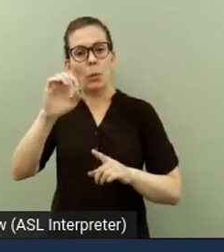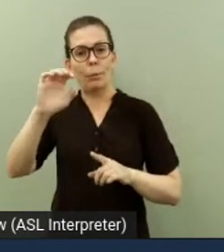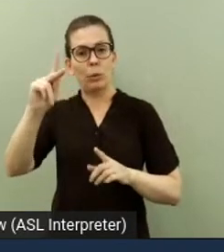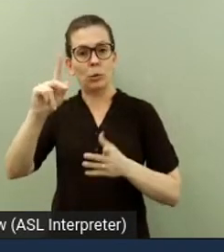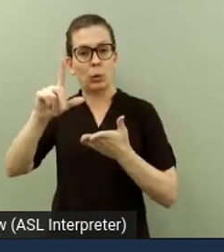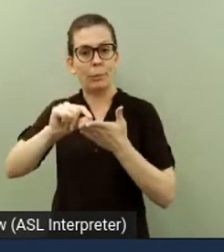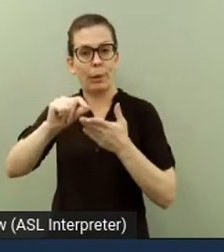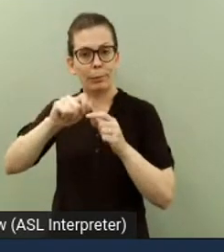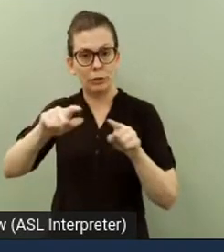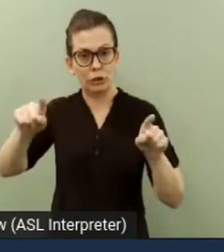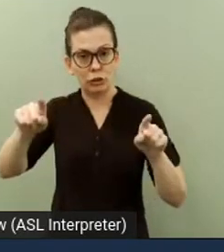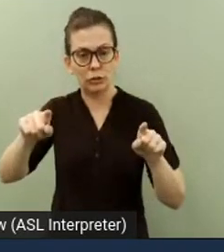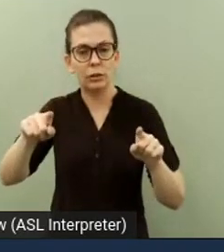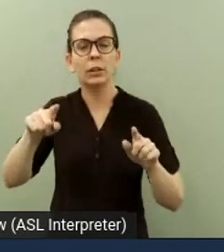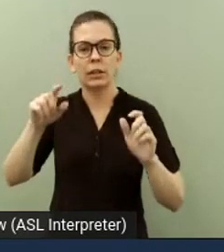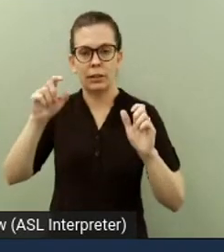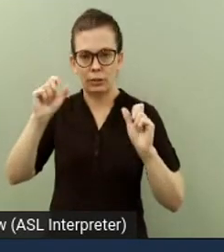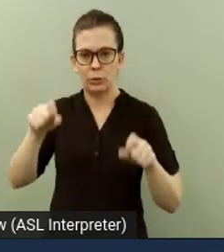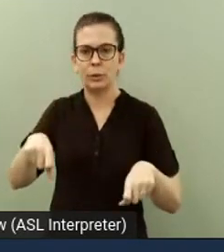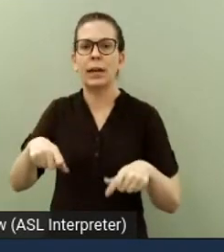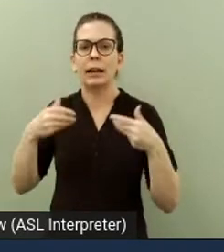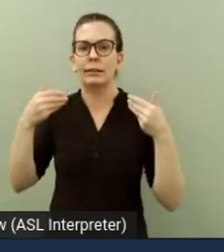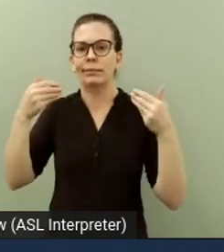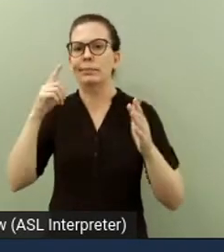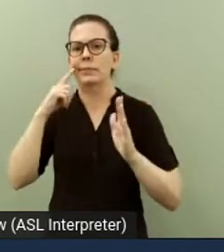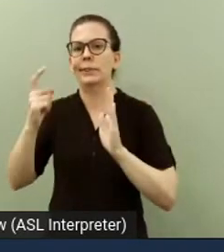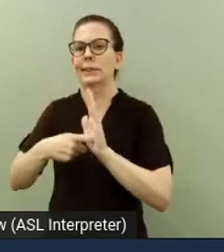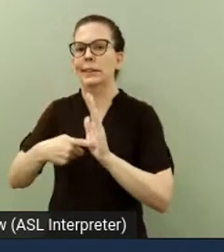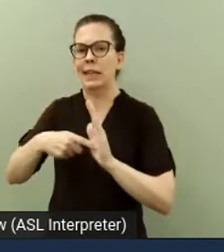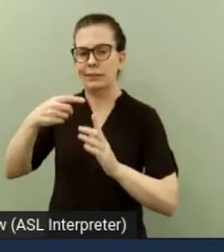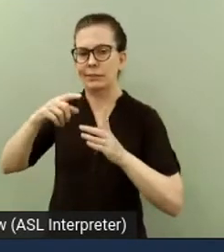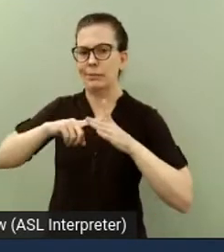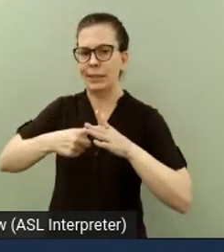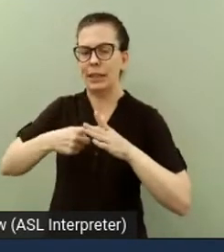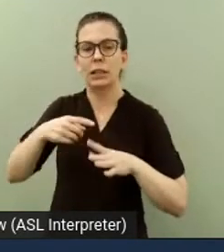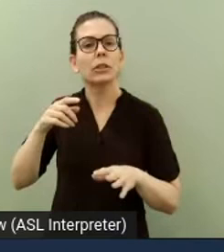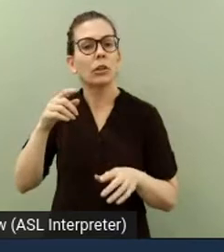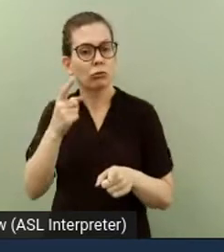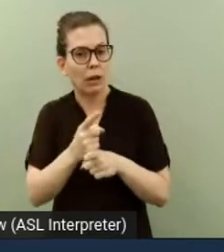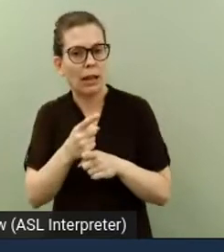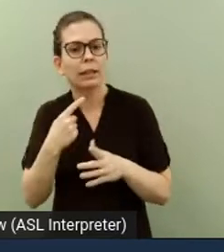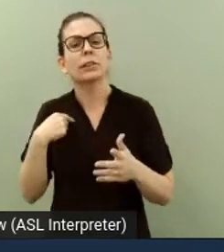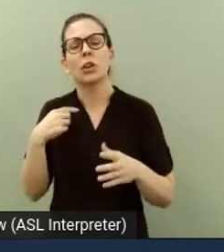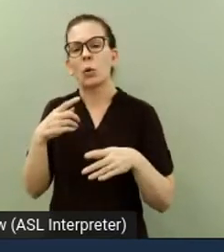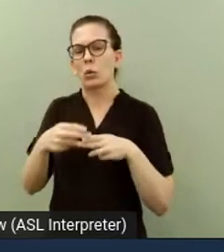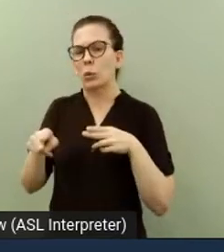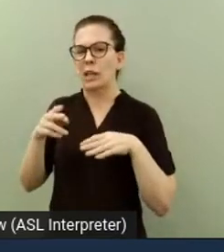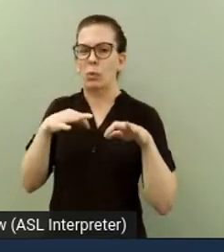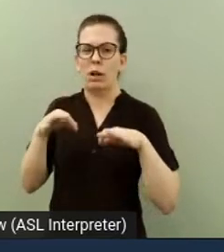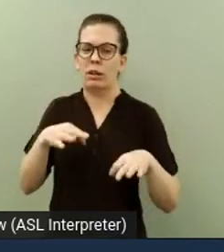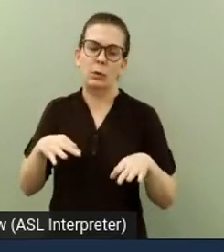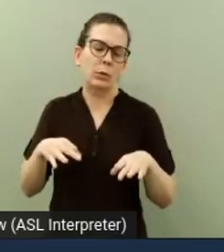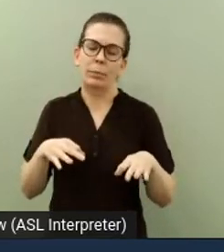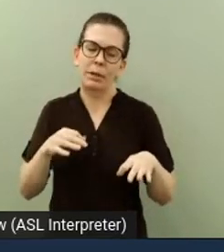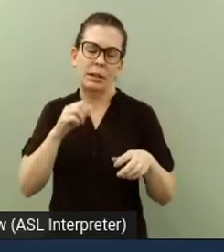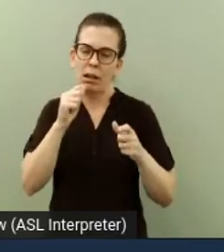you are gonna be able to look at it upfront, right? Right. - So let me quickly walk through those, but we're not gonna spend too much time on those.